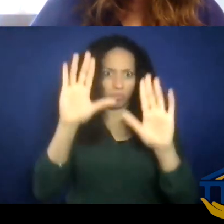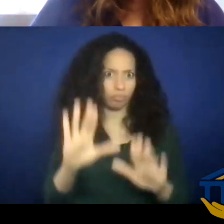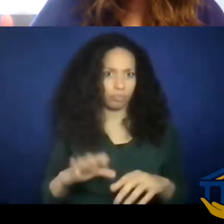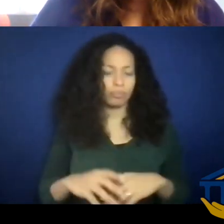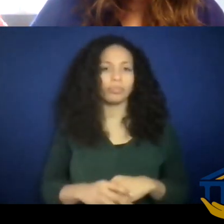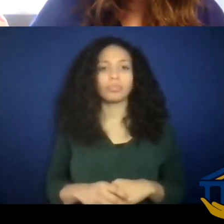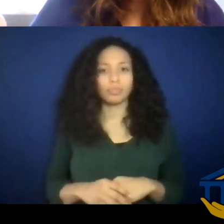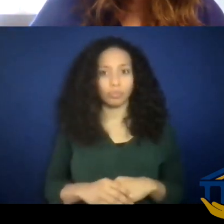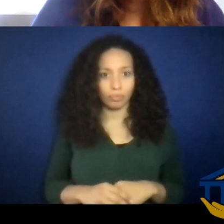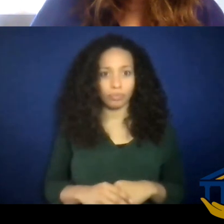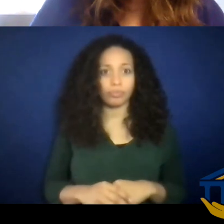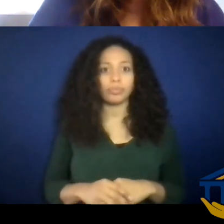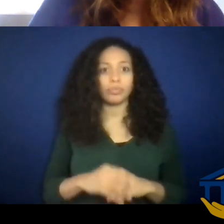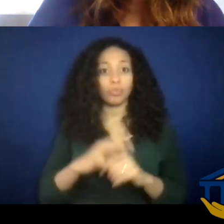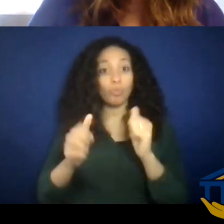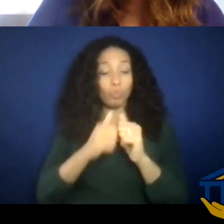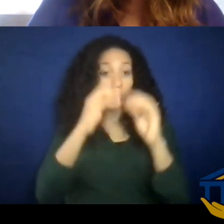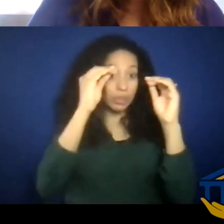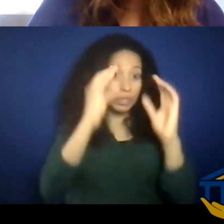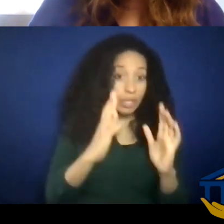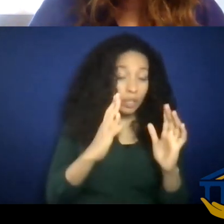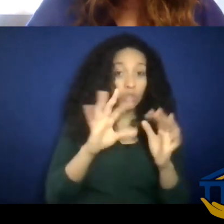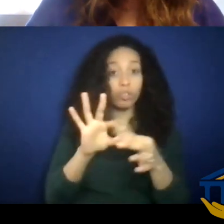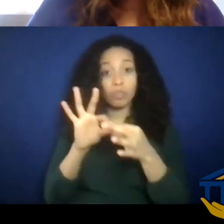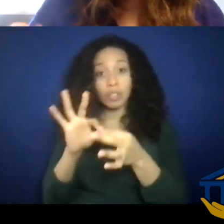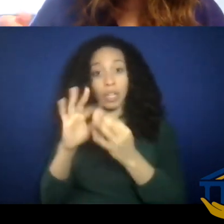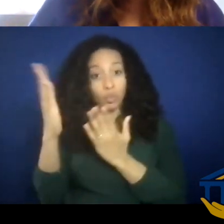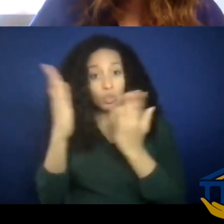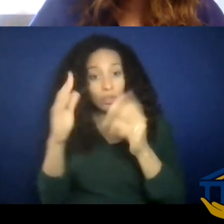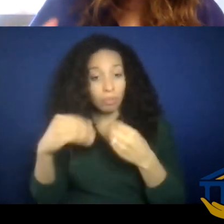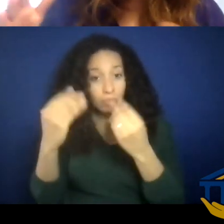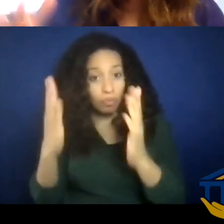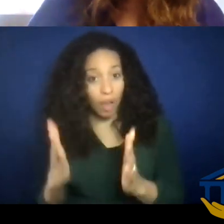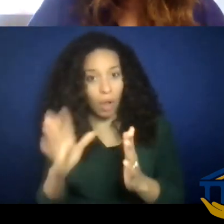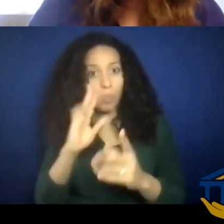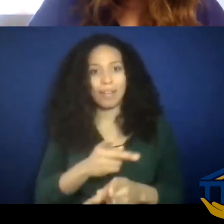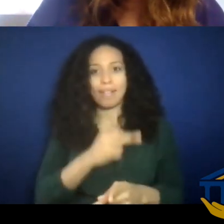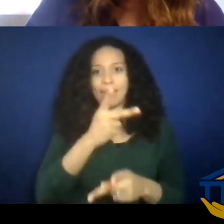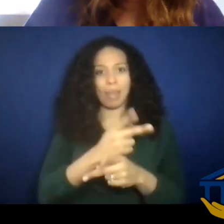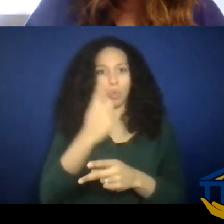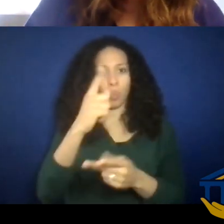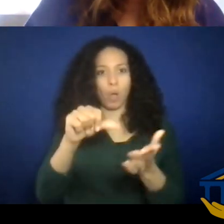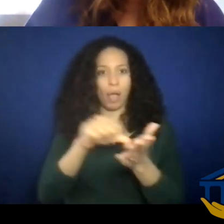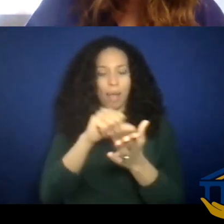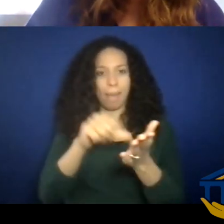and related service providers keep those one pagers right on top of the child's file